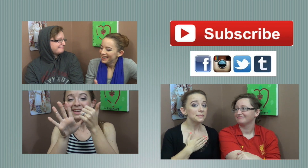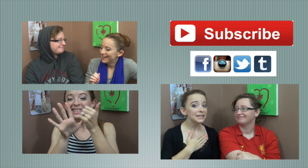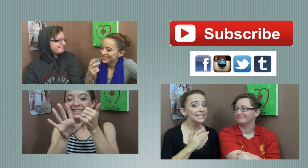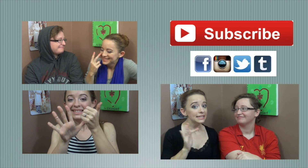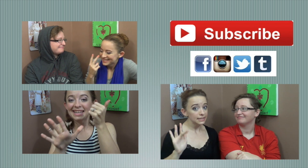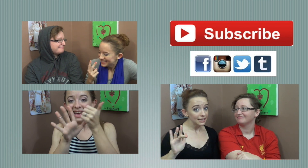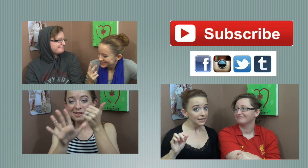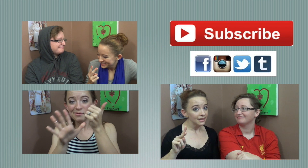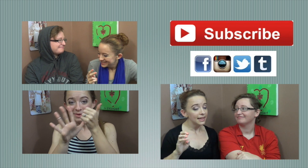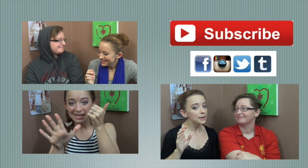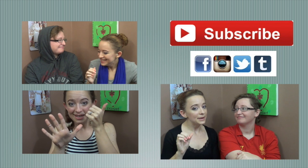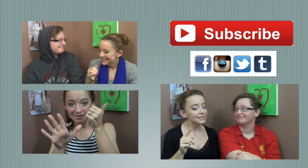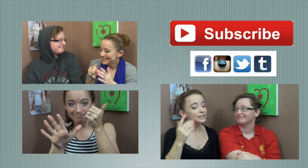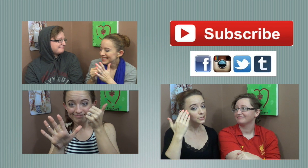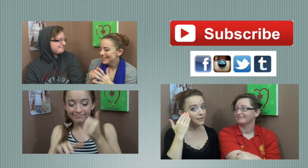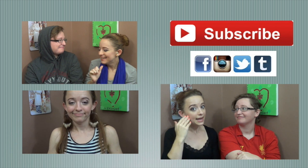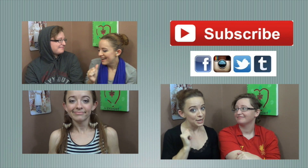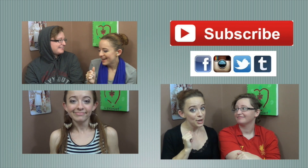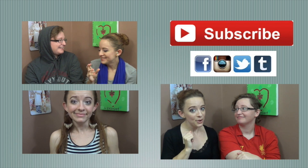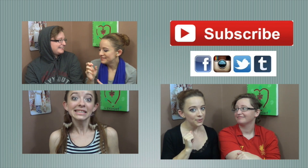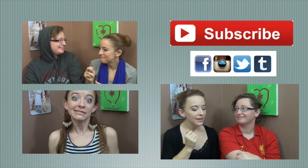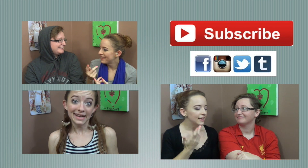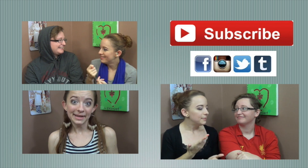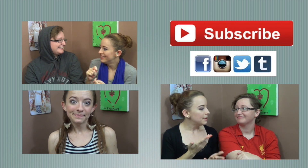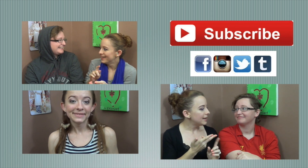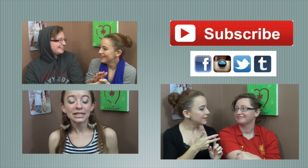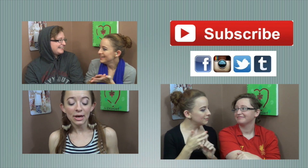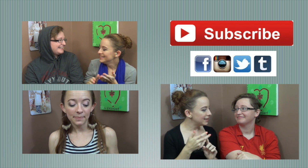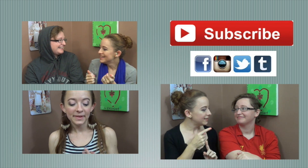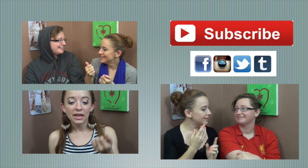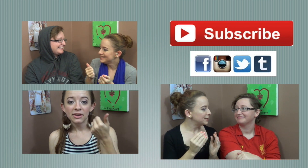please click the LIKE button so that I know. Maybe I can wrangle